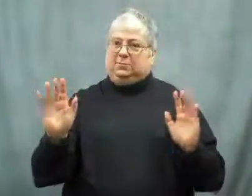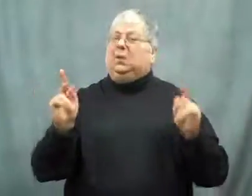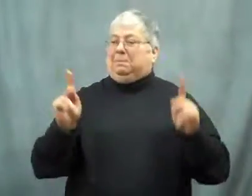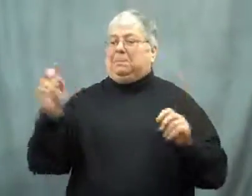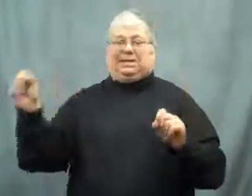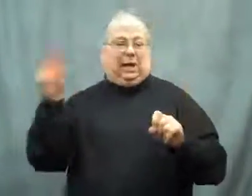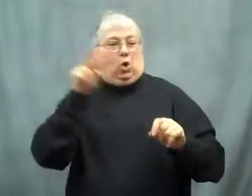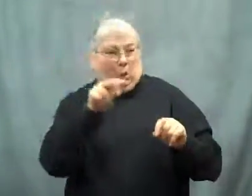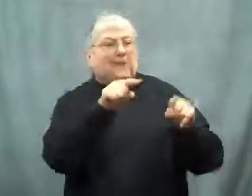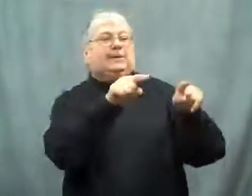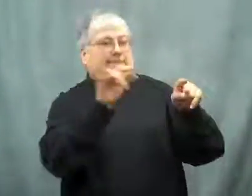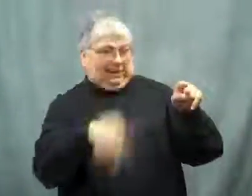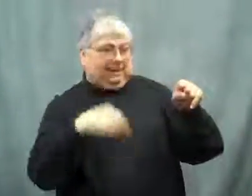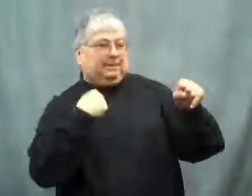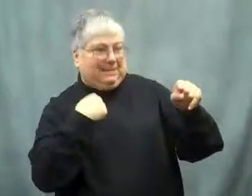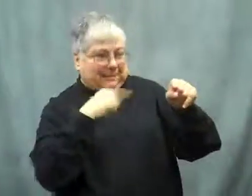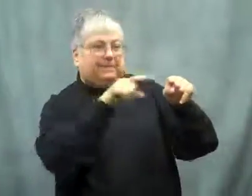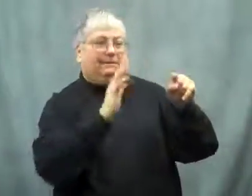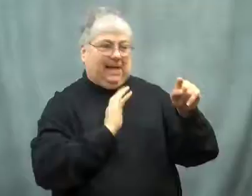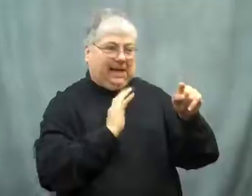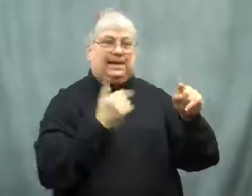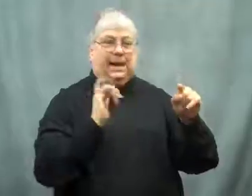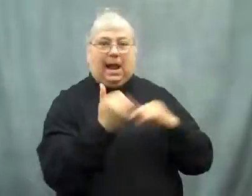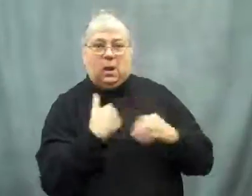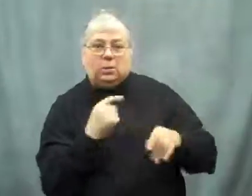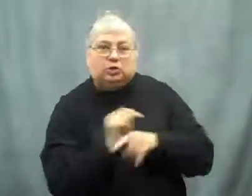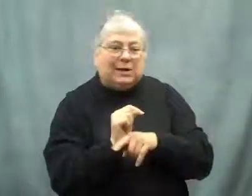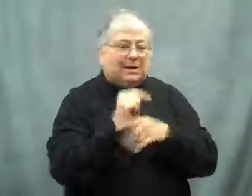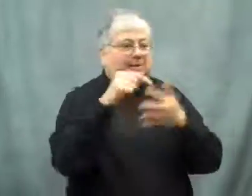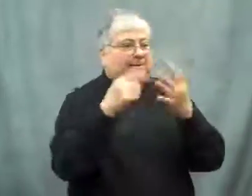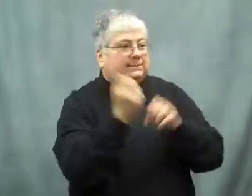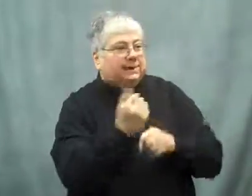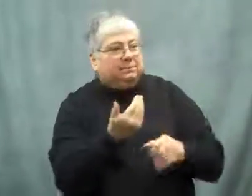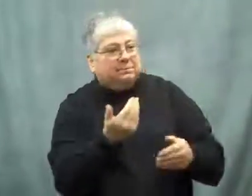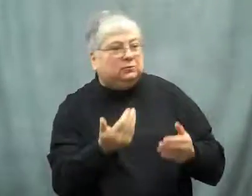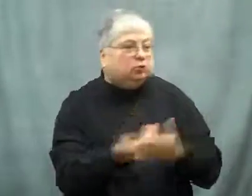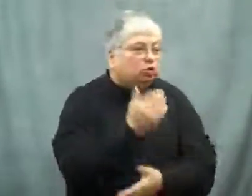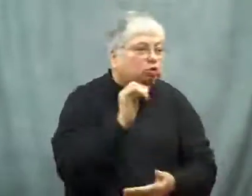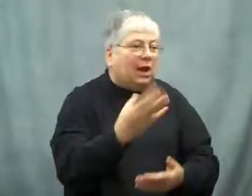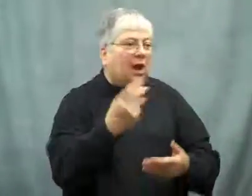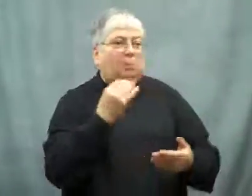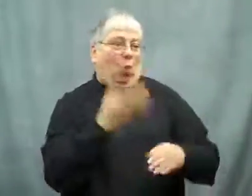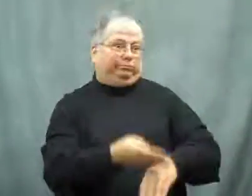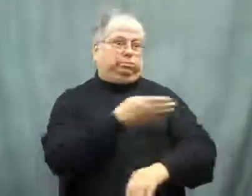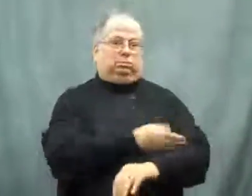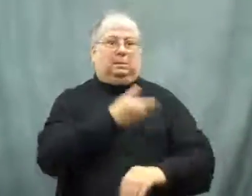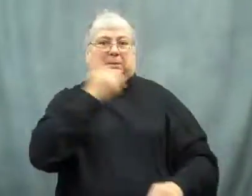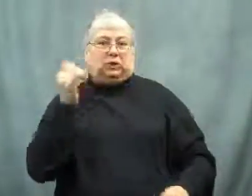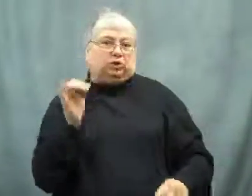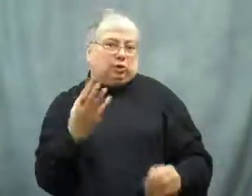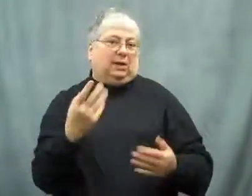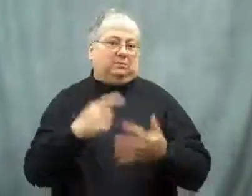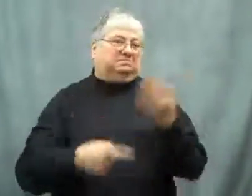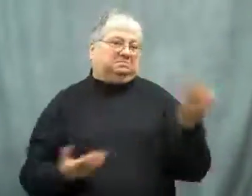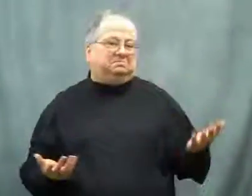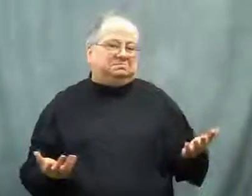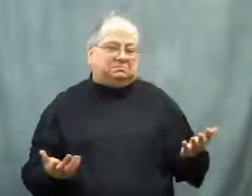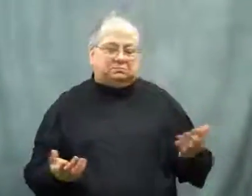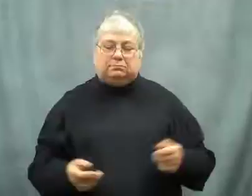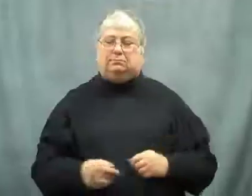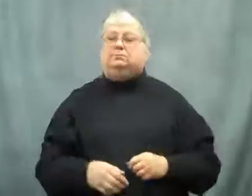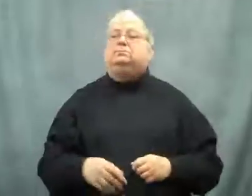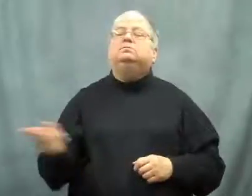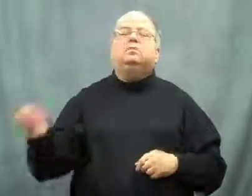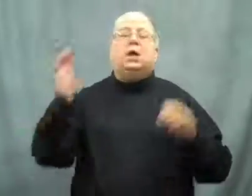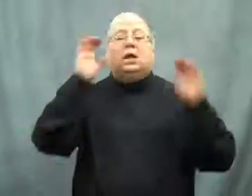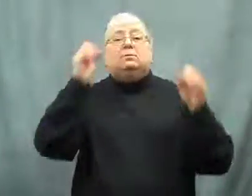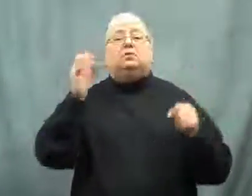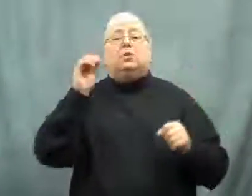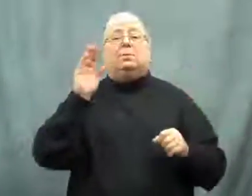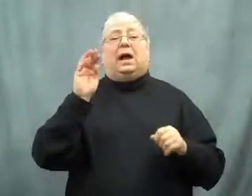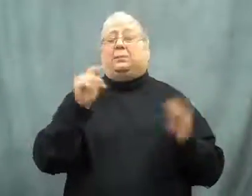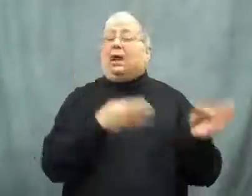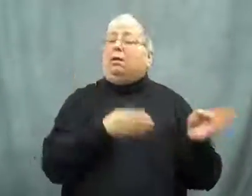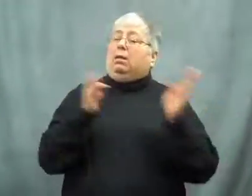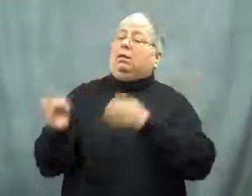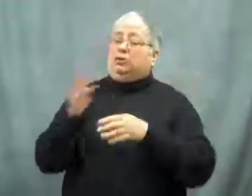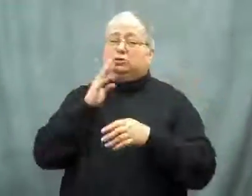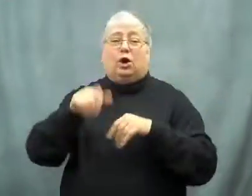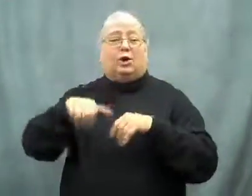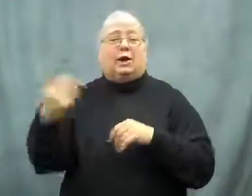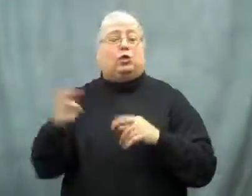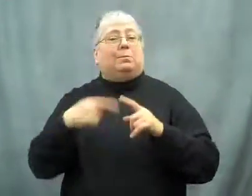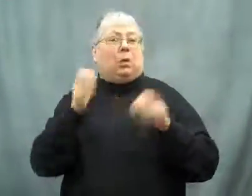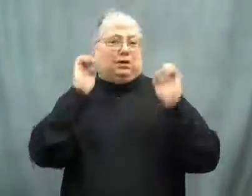People can go there and find out how to get training and new or better jobs.